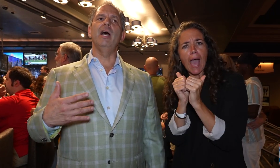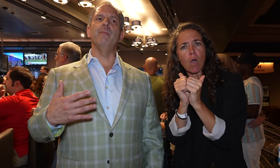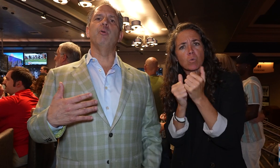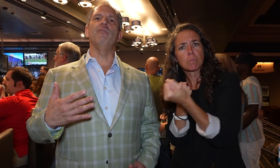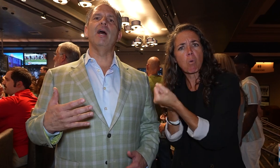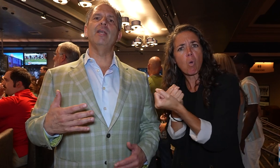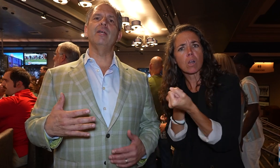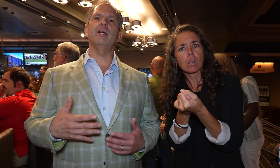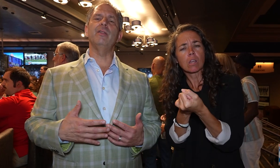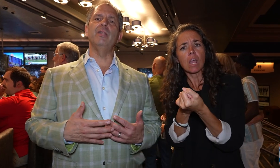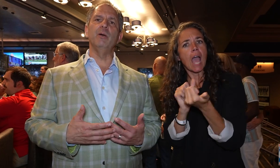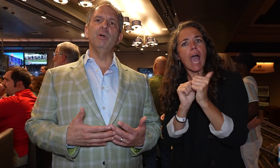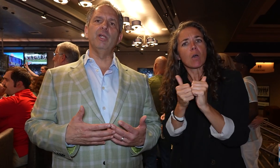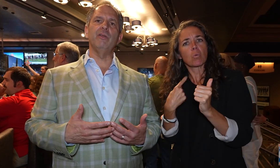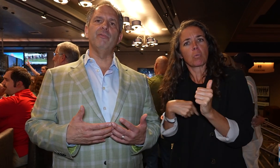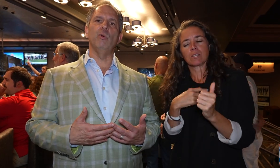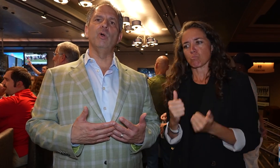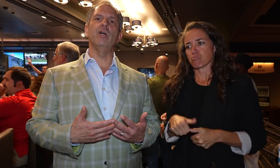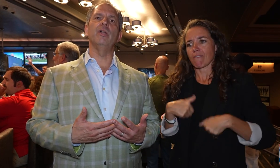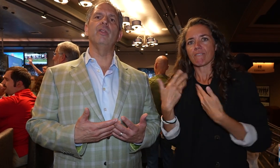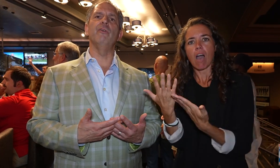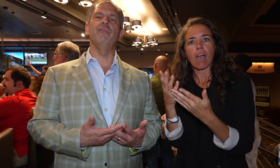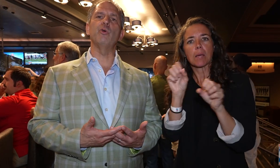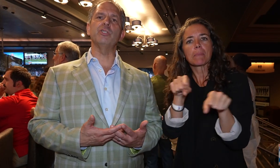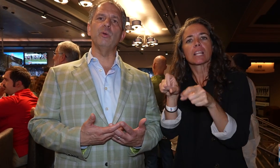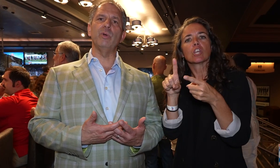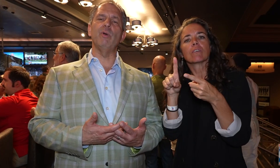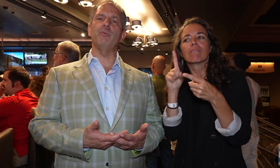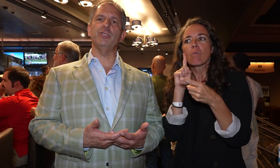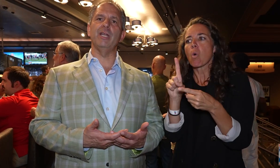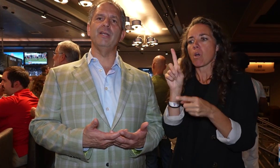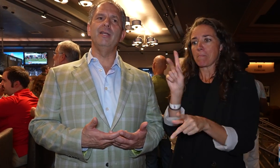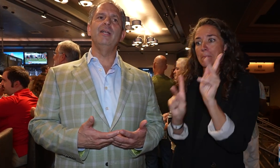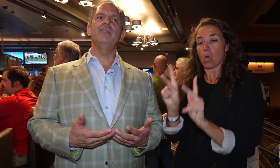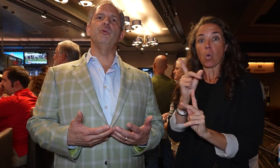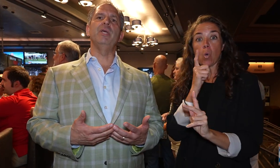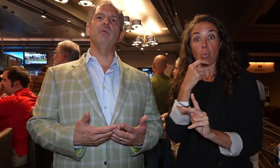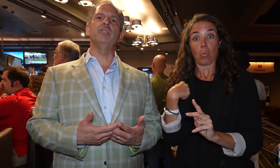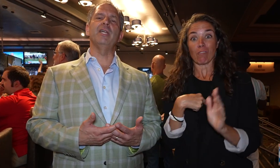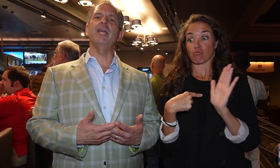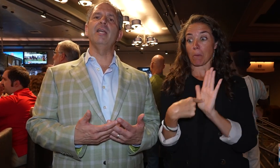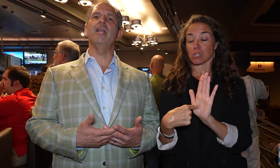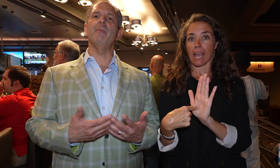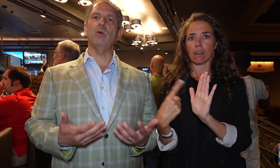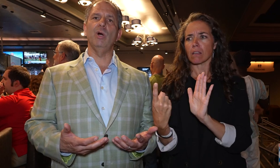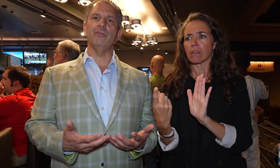How do we provide the ability for people who we represent to